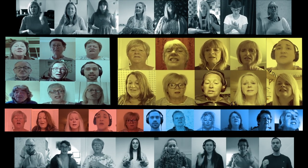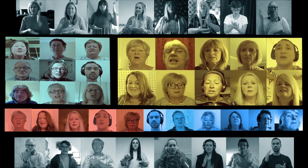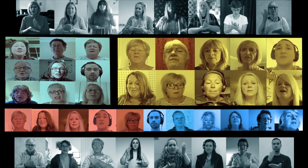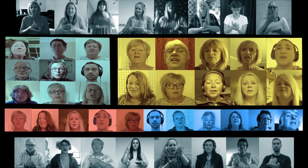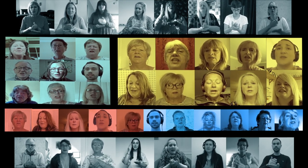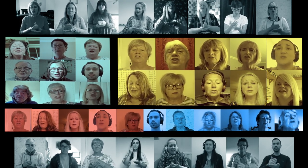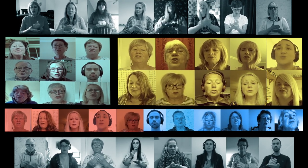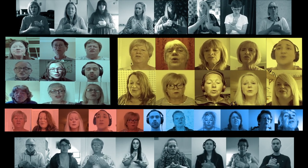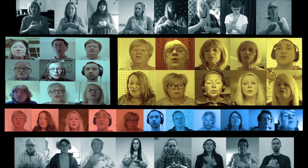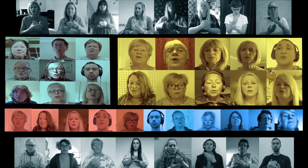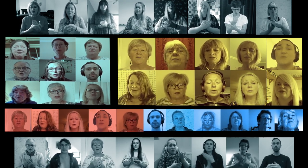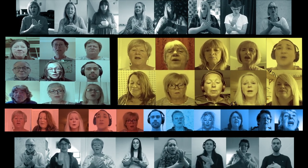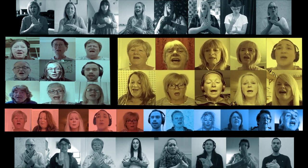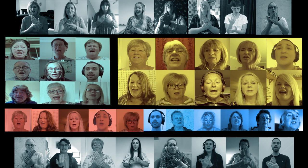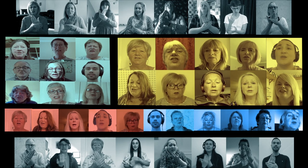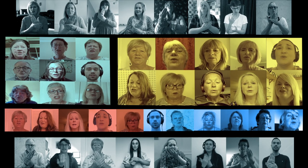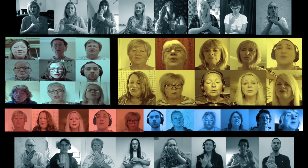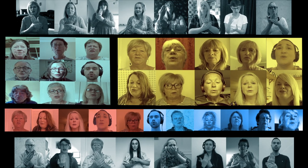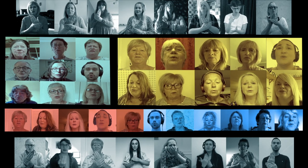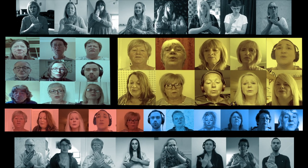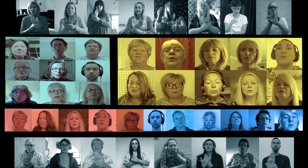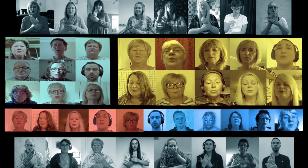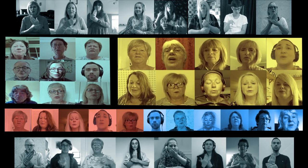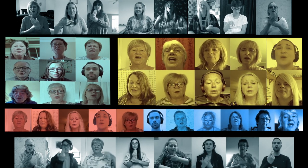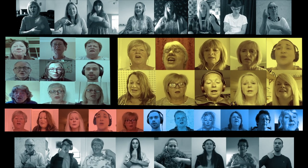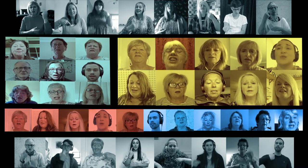Something true and brand new